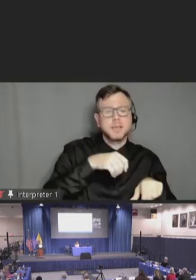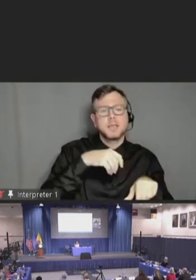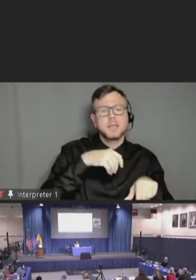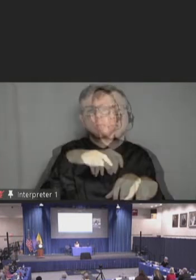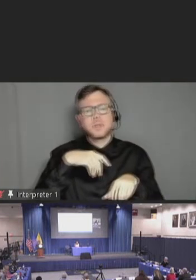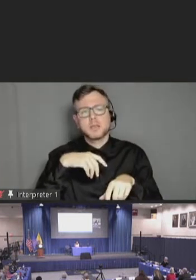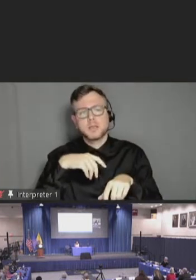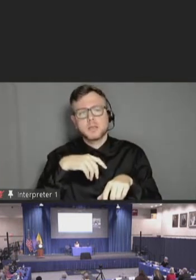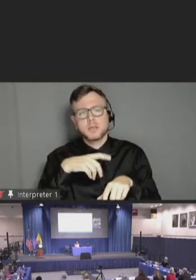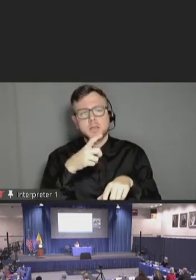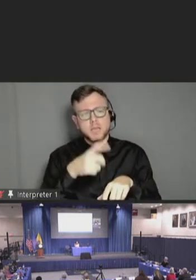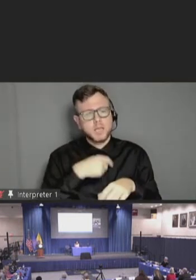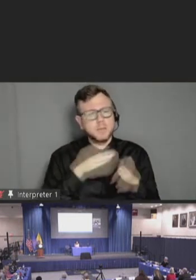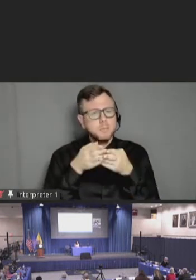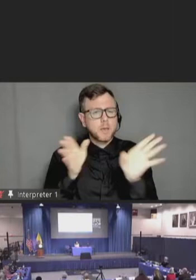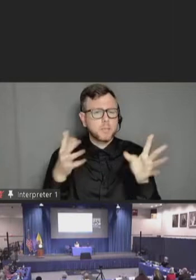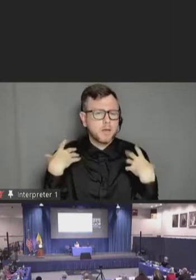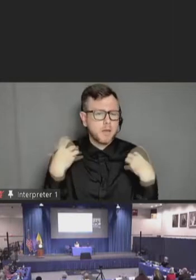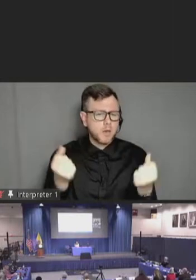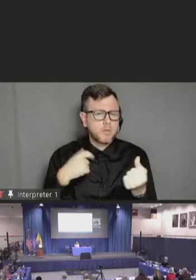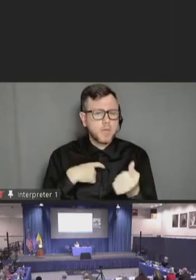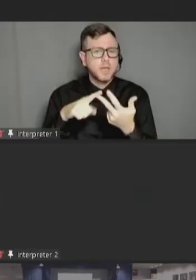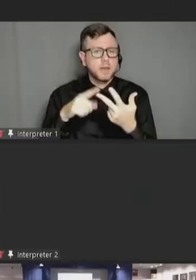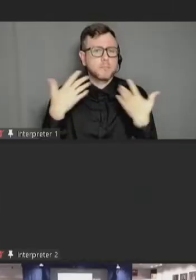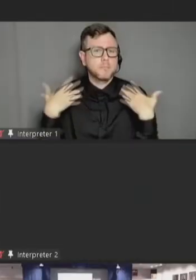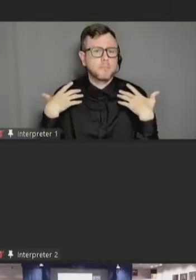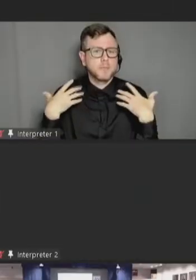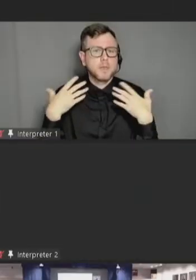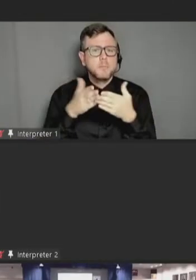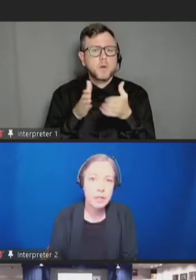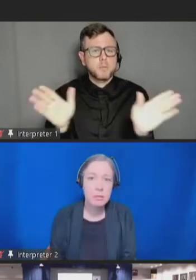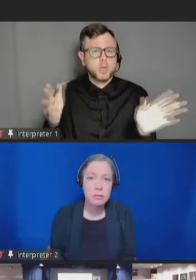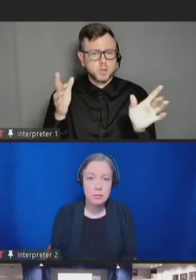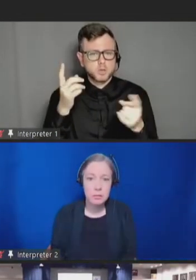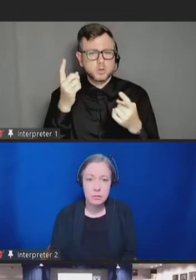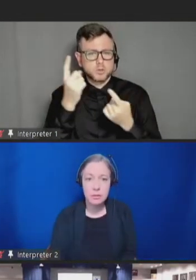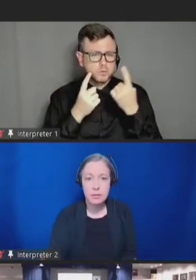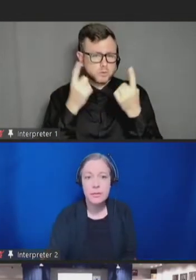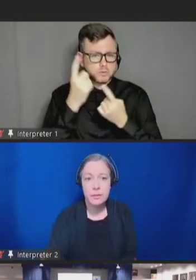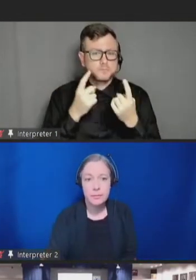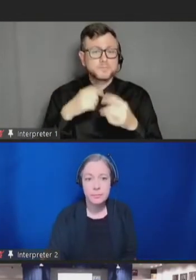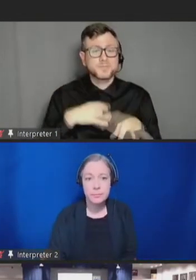significance and public concern. Next slide, please.